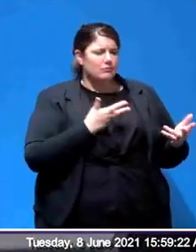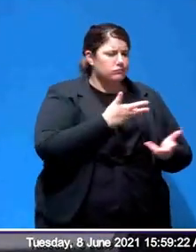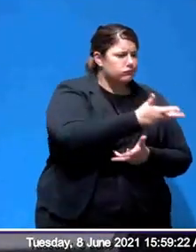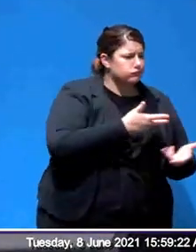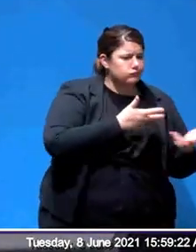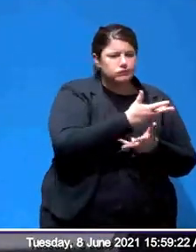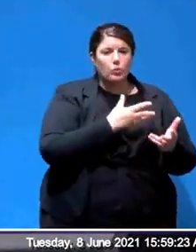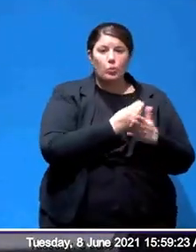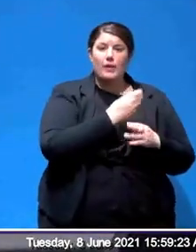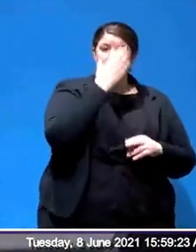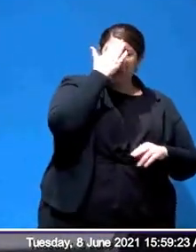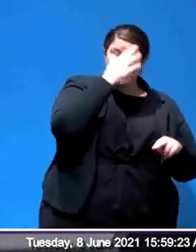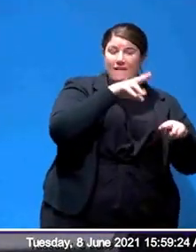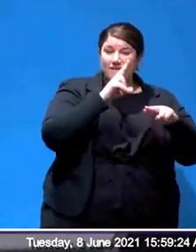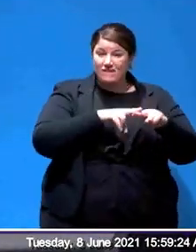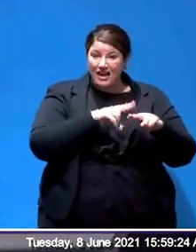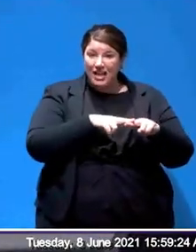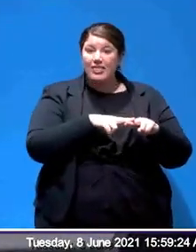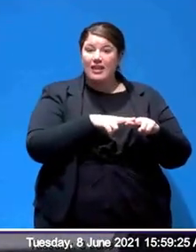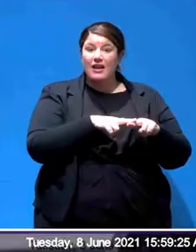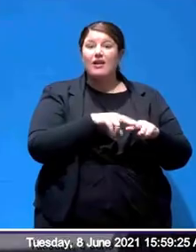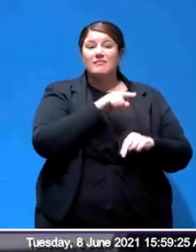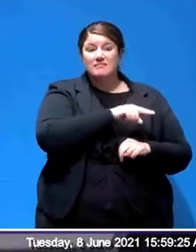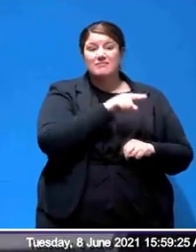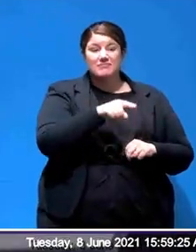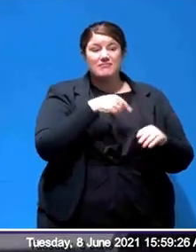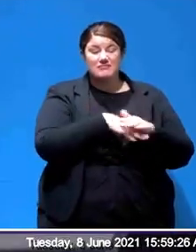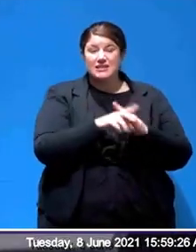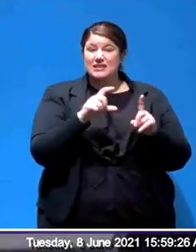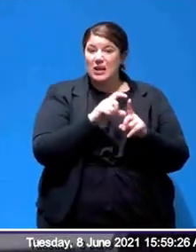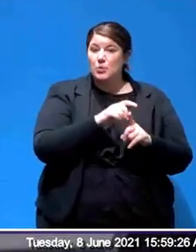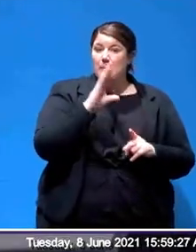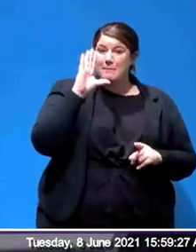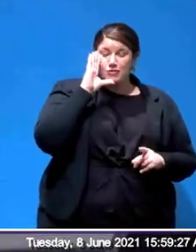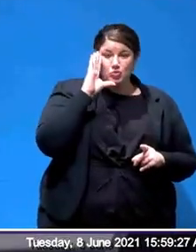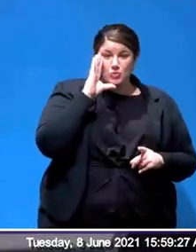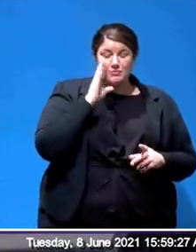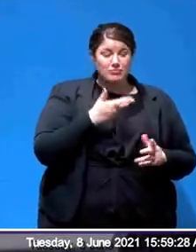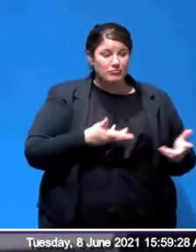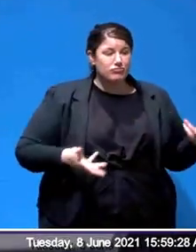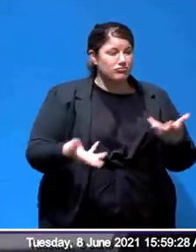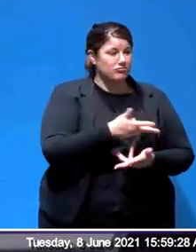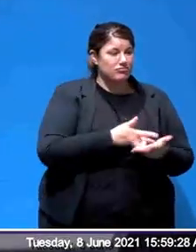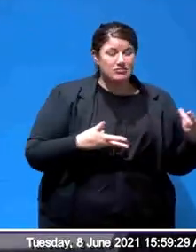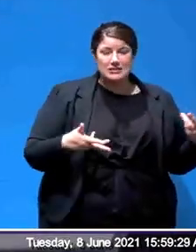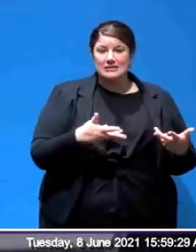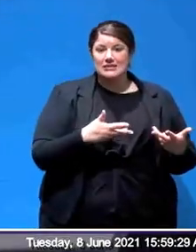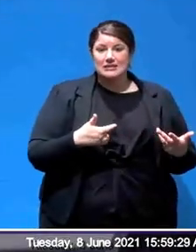and Graham on that Monday in Daniel's bedroom and it was like Karen's